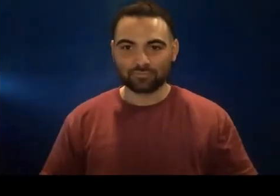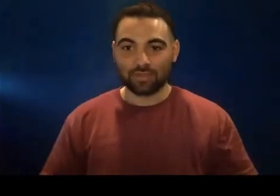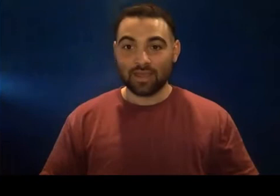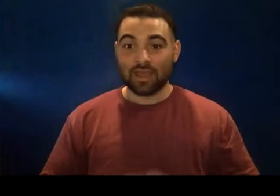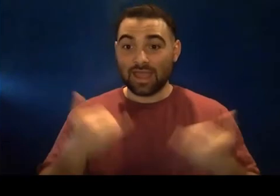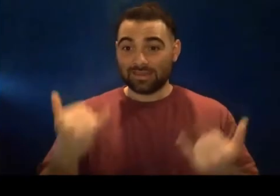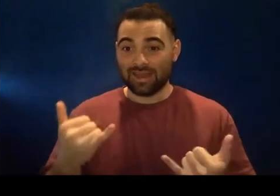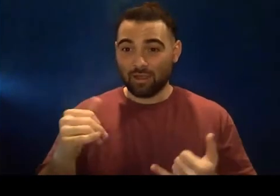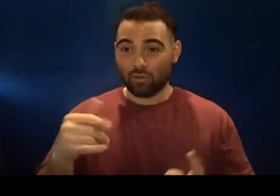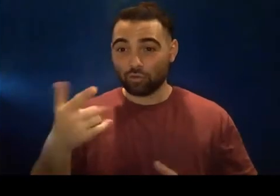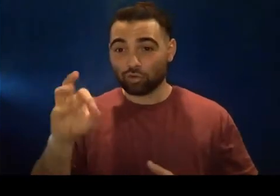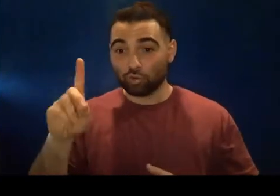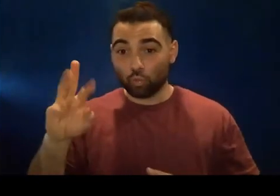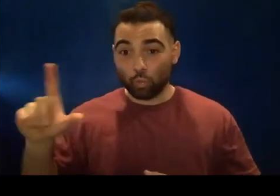that Andy's no longer part of it.